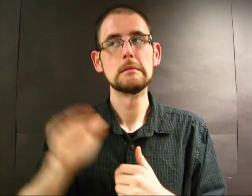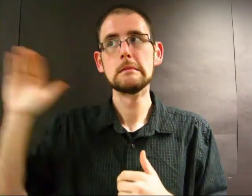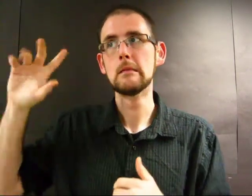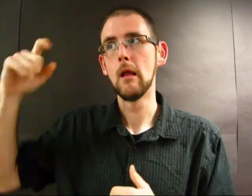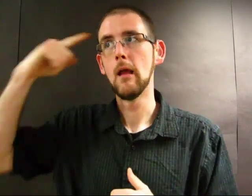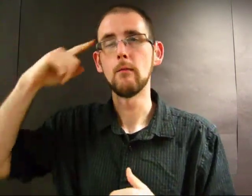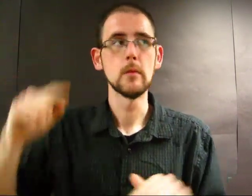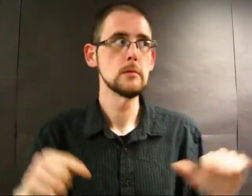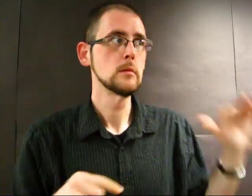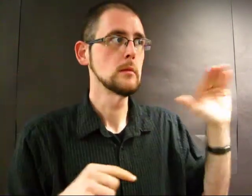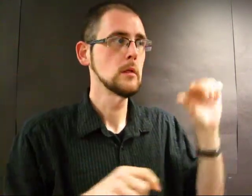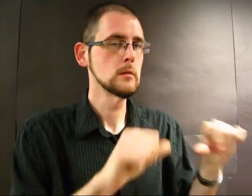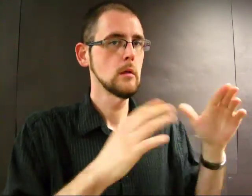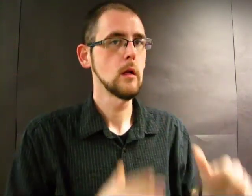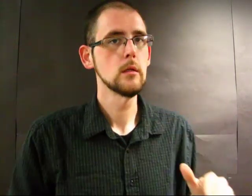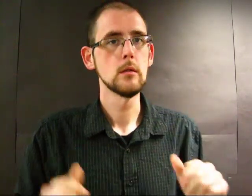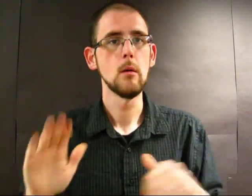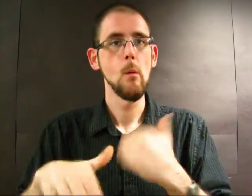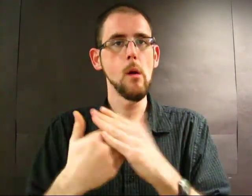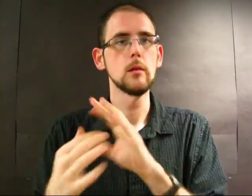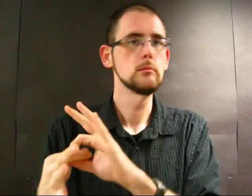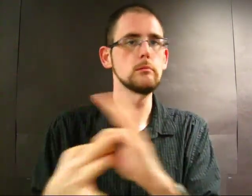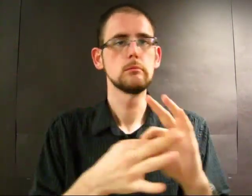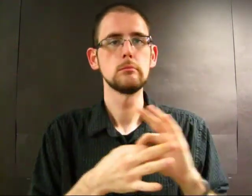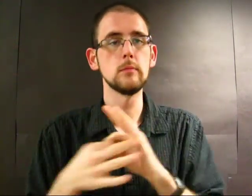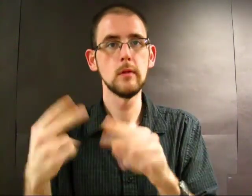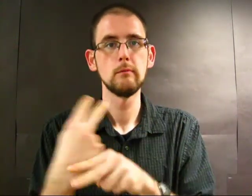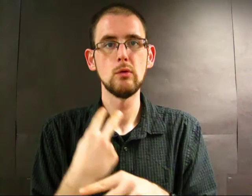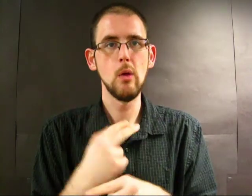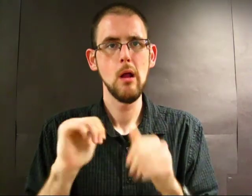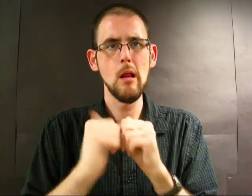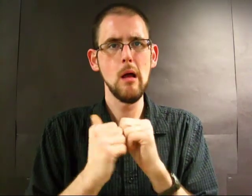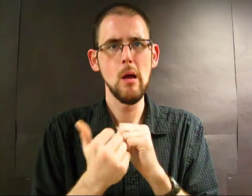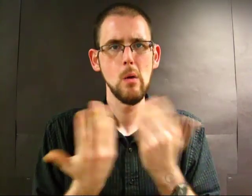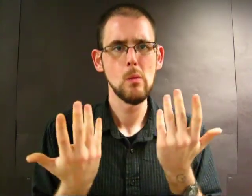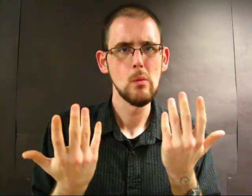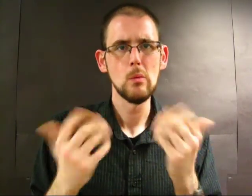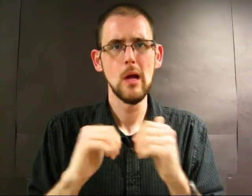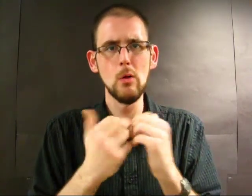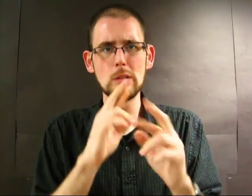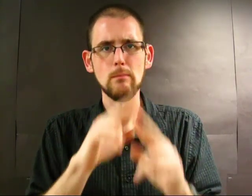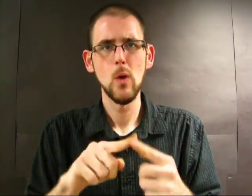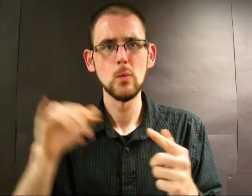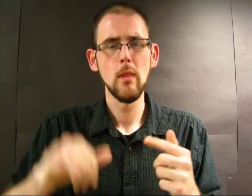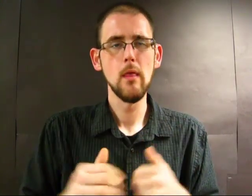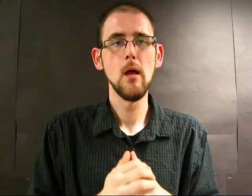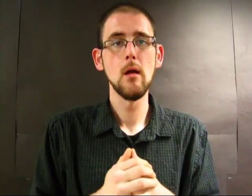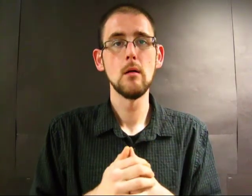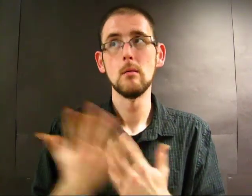So he informs the government and works with scientists to figure out how to survive.